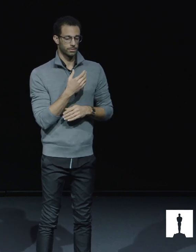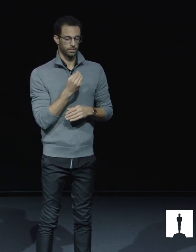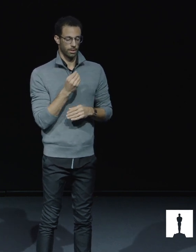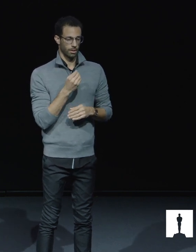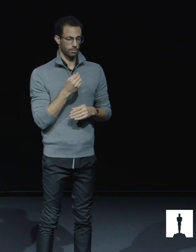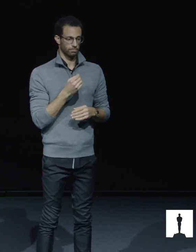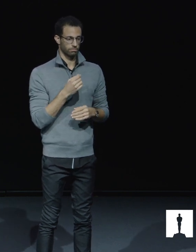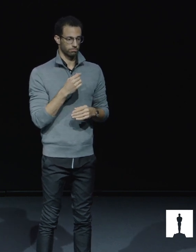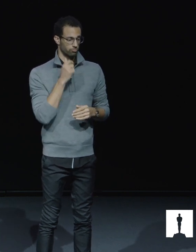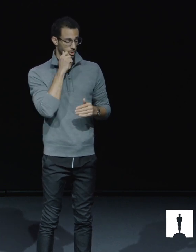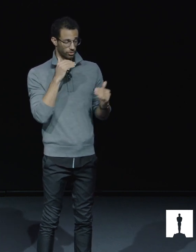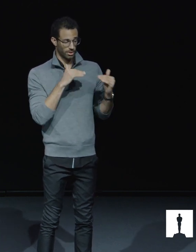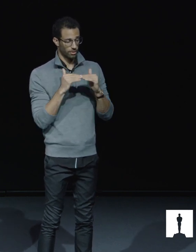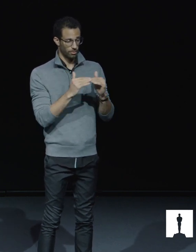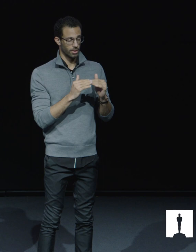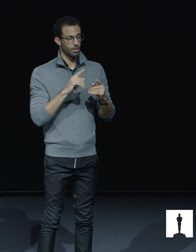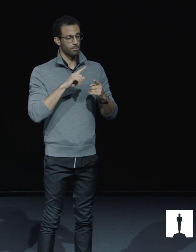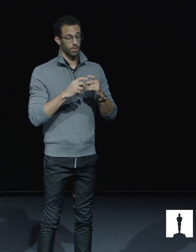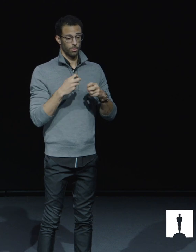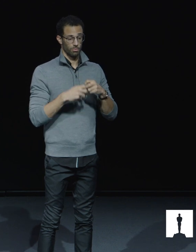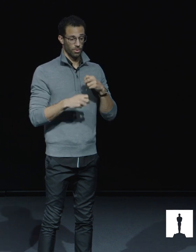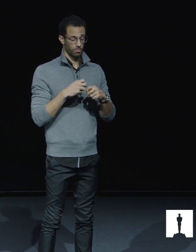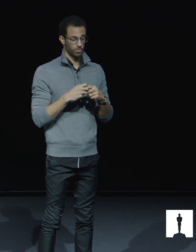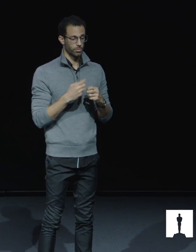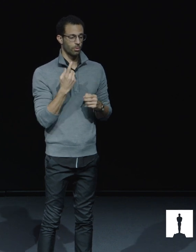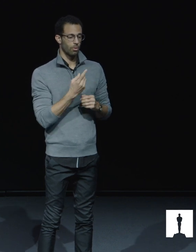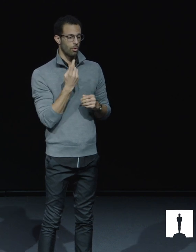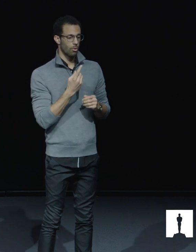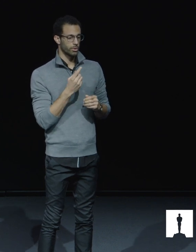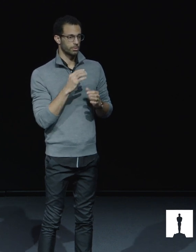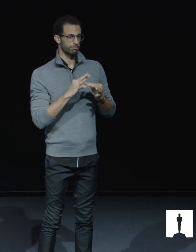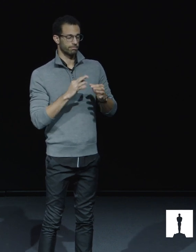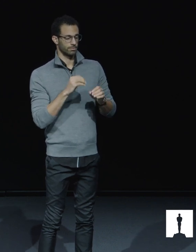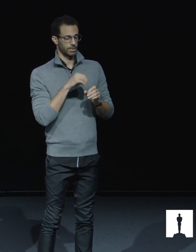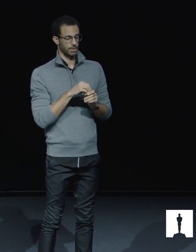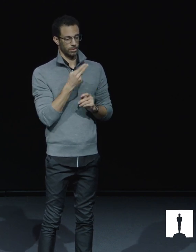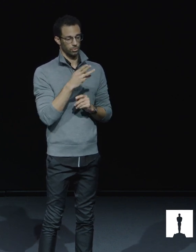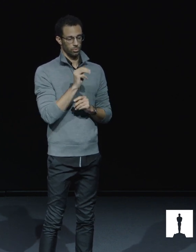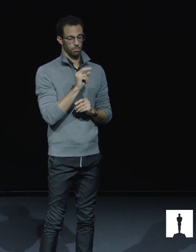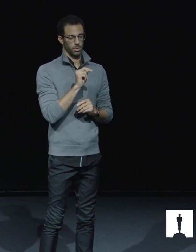race is always addressed in colorblind humanist terms: 'we always bleed the same blood; we're